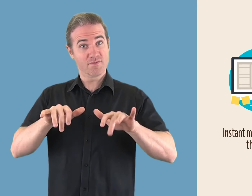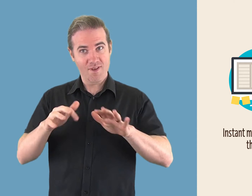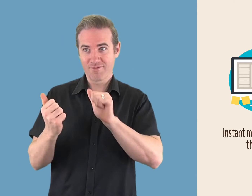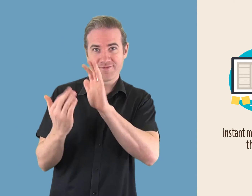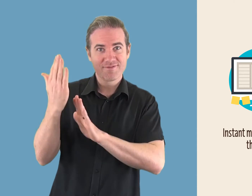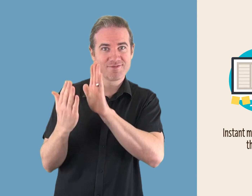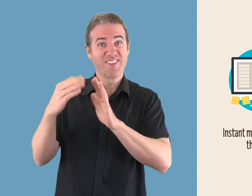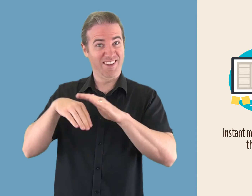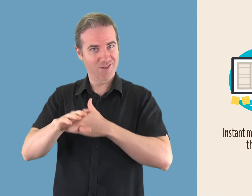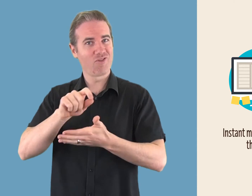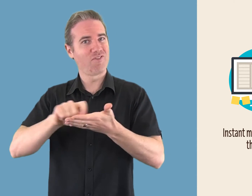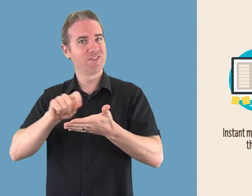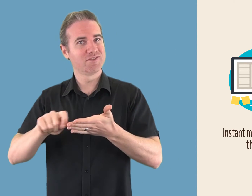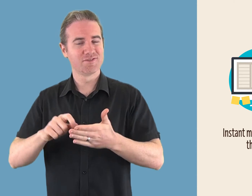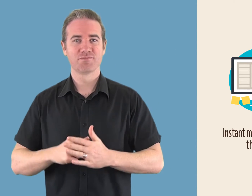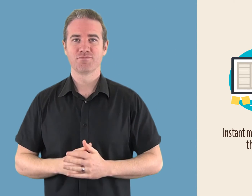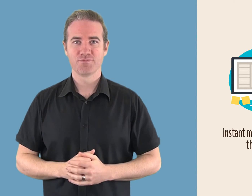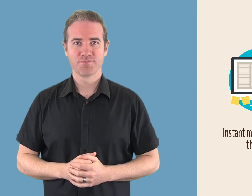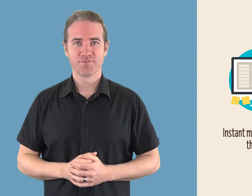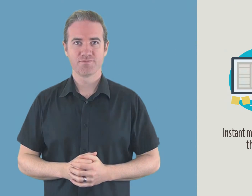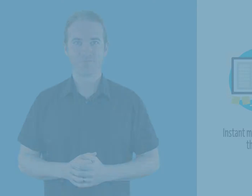5. Instant messaging within the office